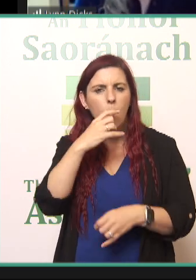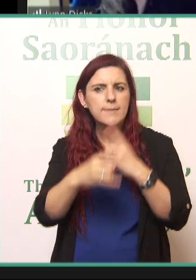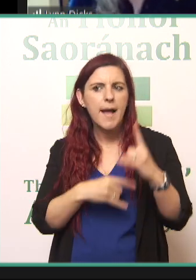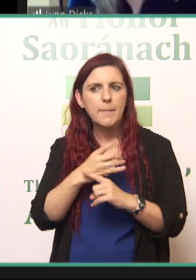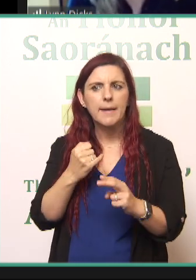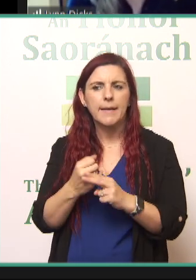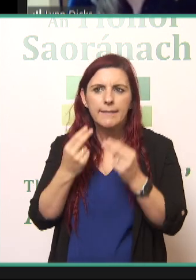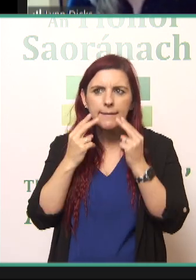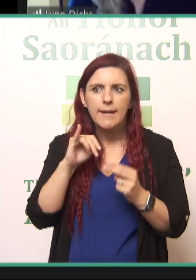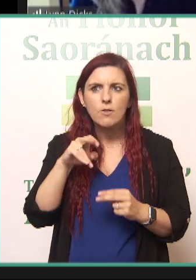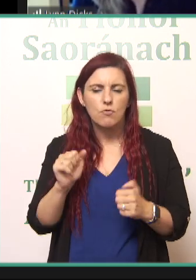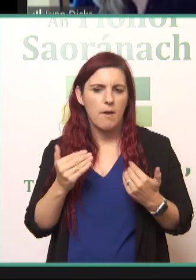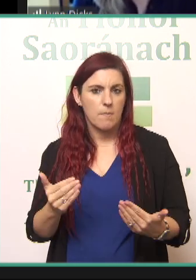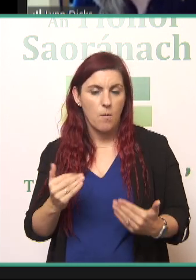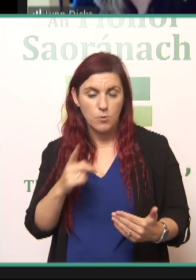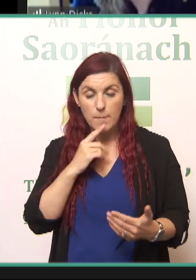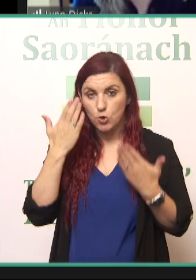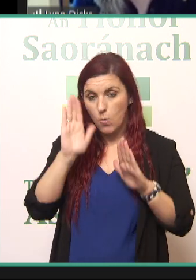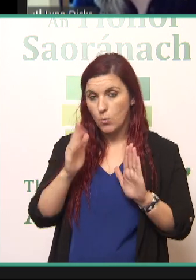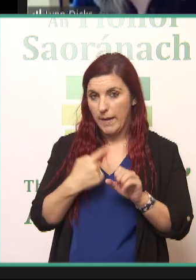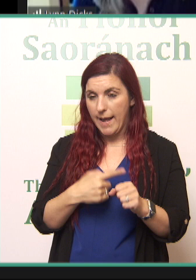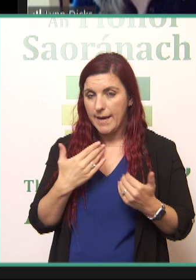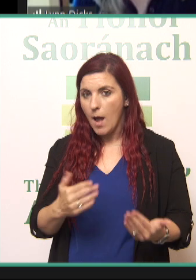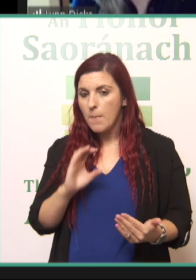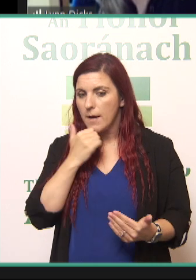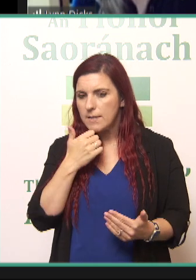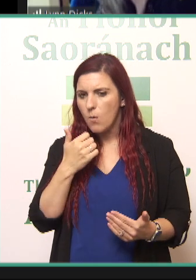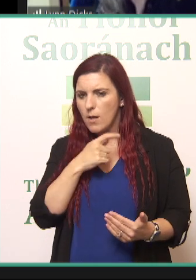the state of decline but I'm showing it to you now because I wanted to point out that this is